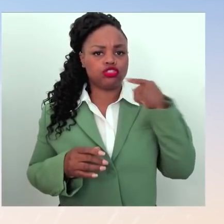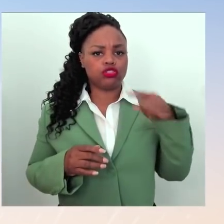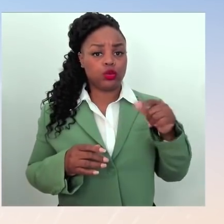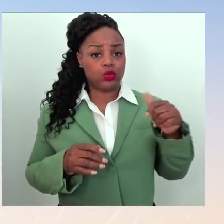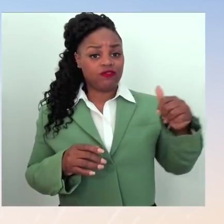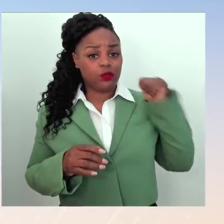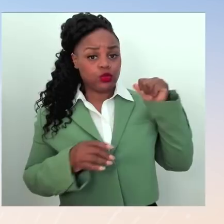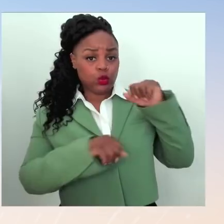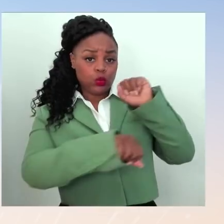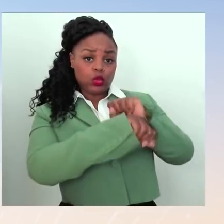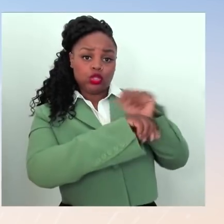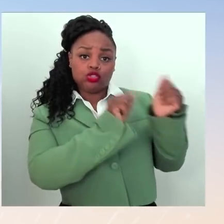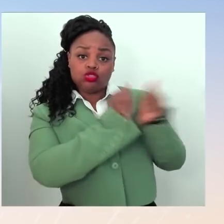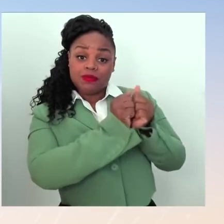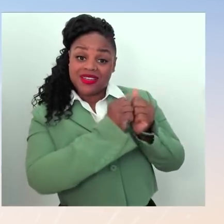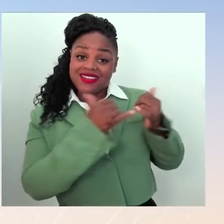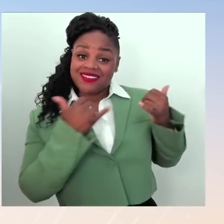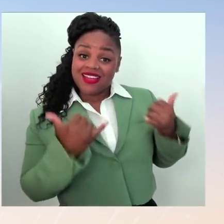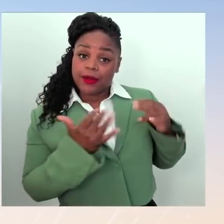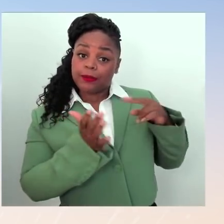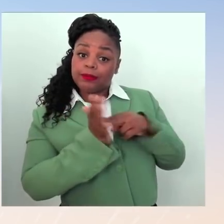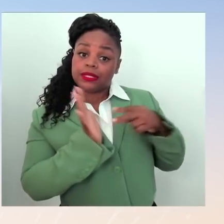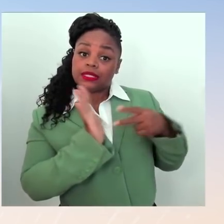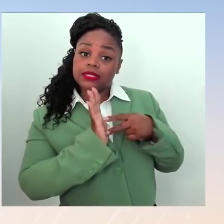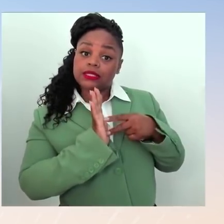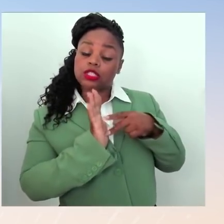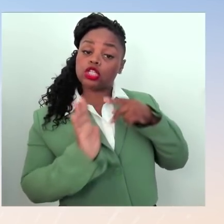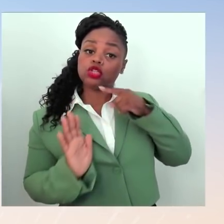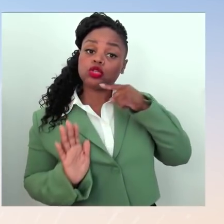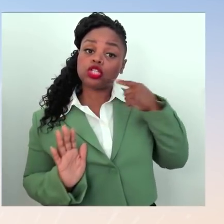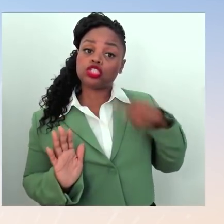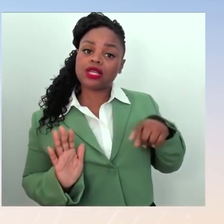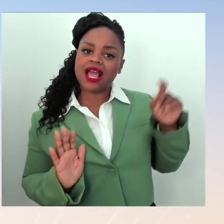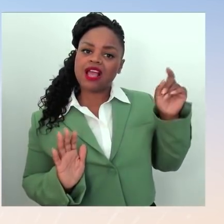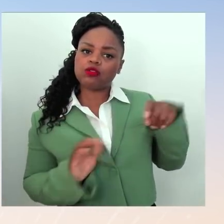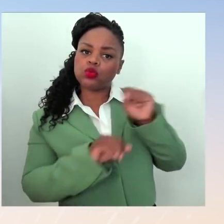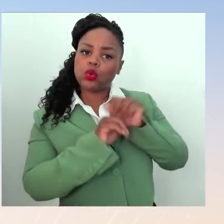Ms. Psaki: Well, as you know, we've seen that for some time -- right? long before Russia invaded Ukraine --